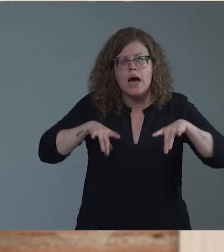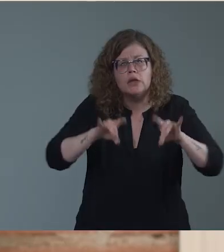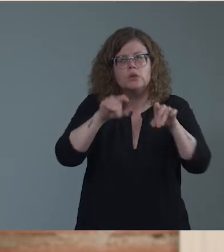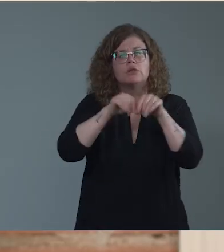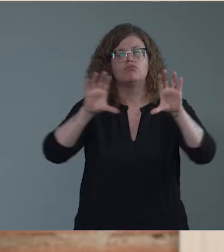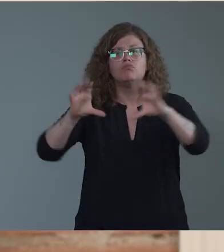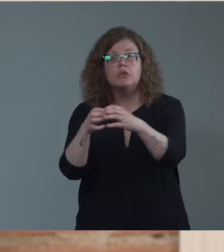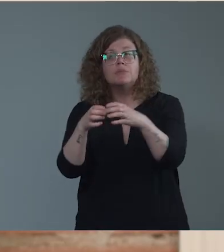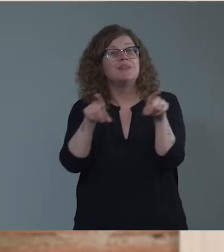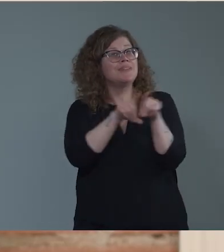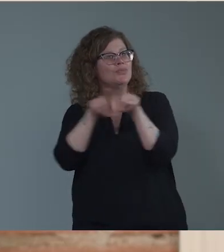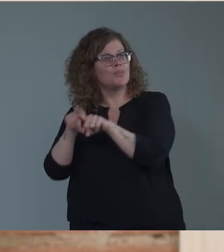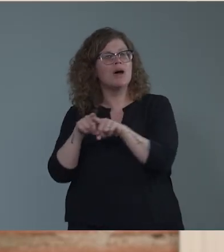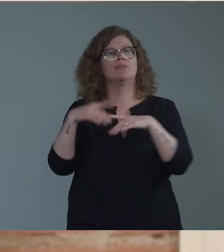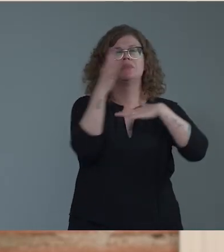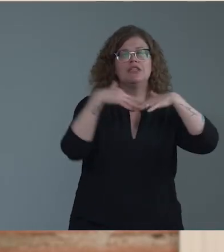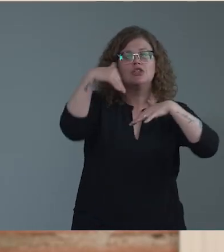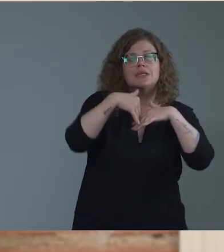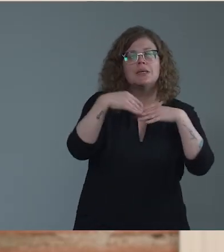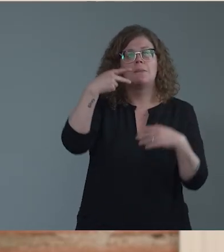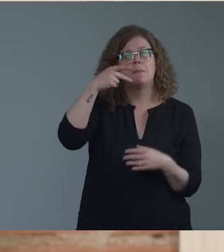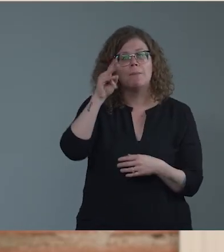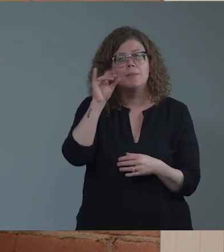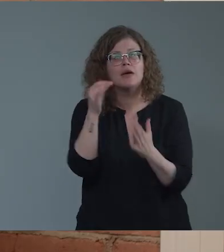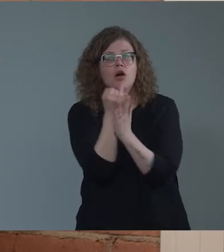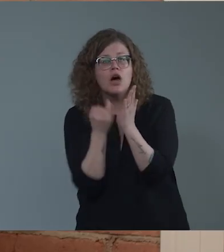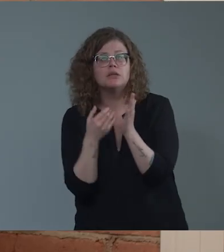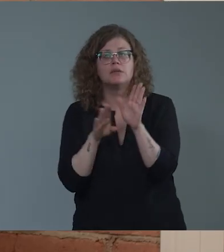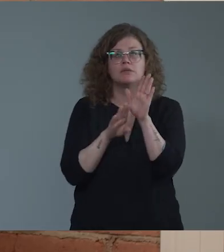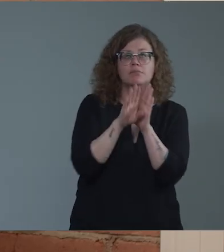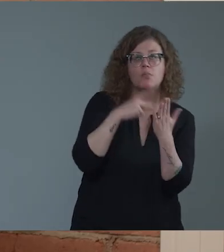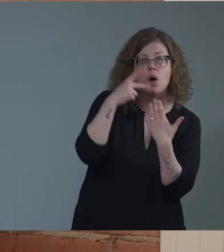and we're finding ways to do that in our city on a daily basis. So that's why we're here.